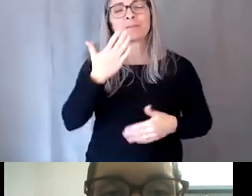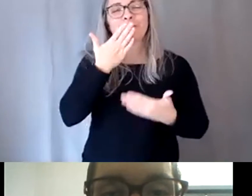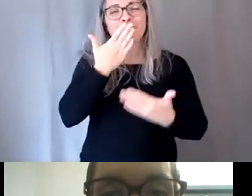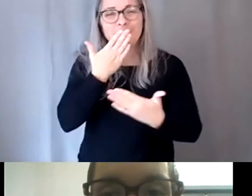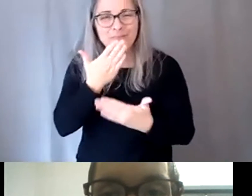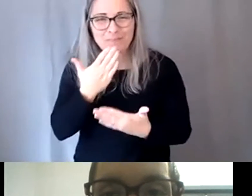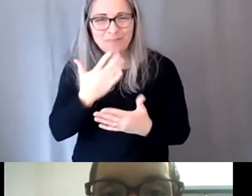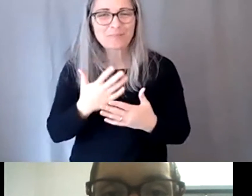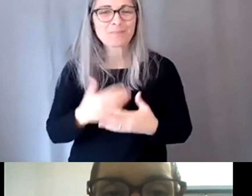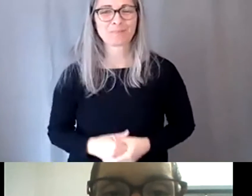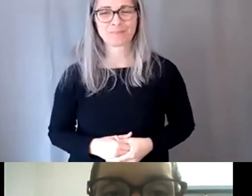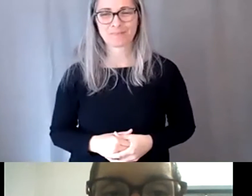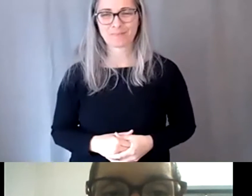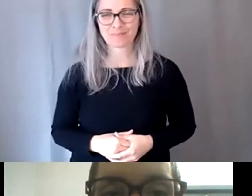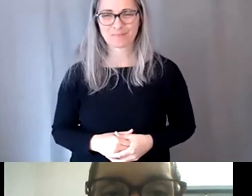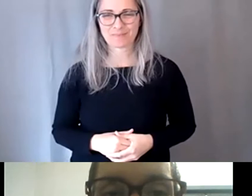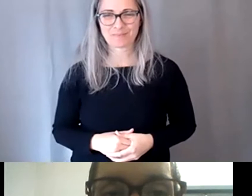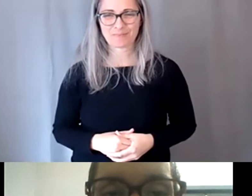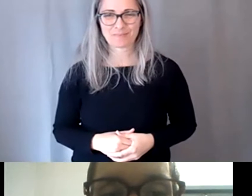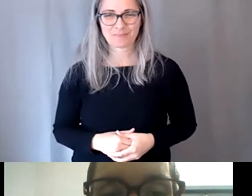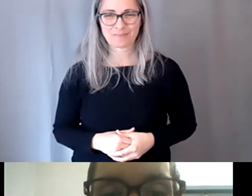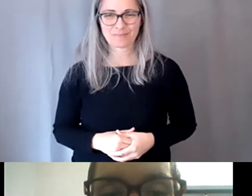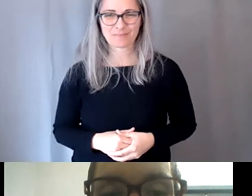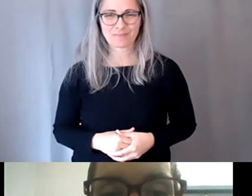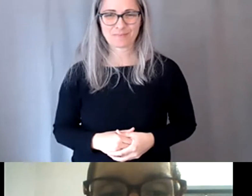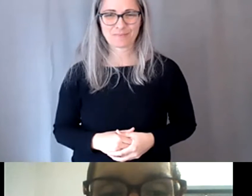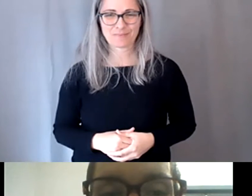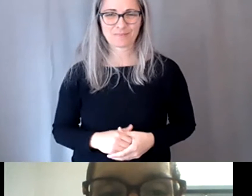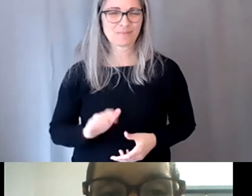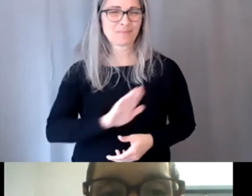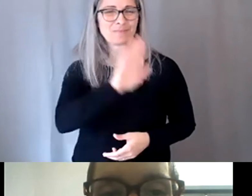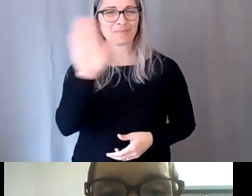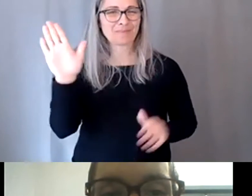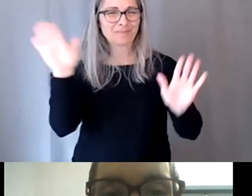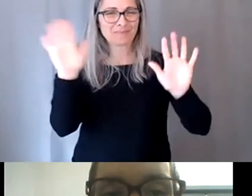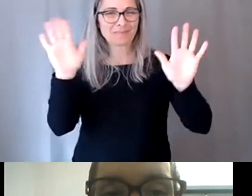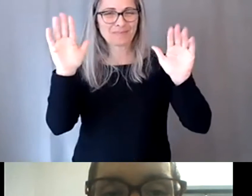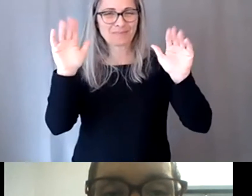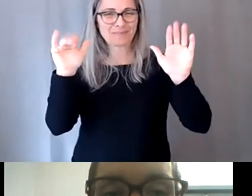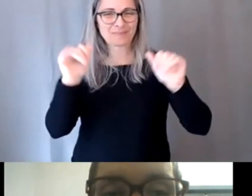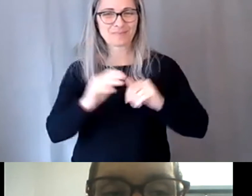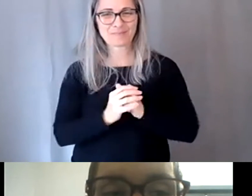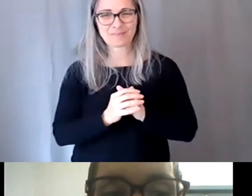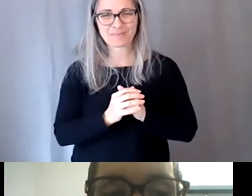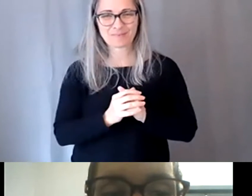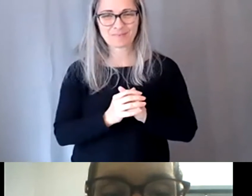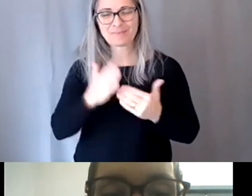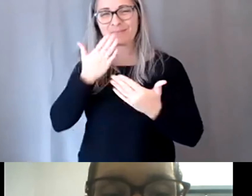I’m going to say goodbye to our audience